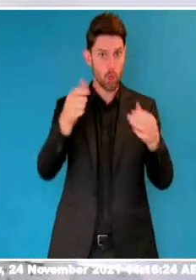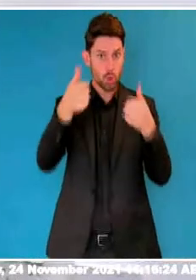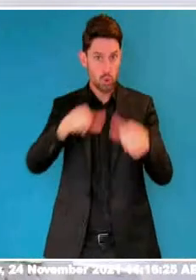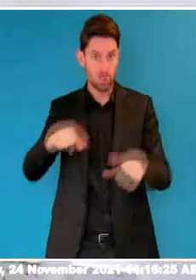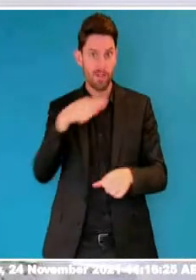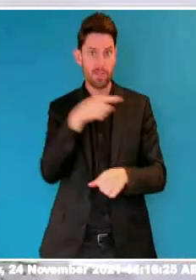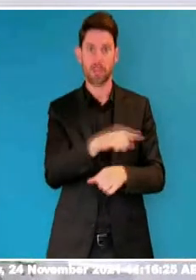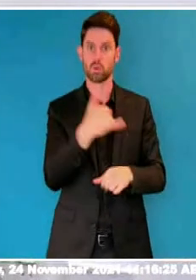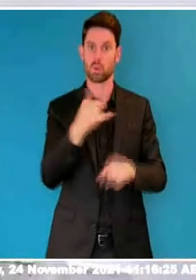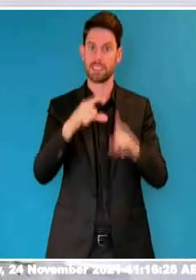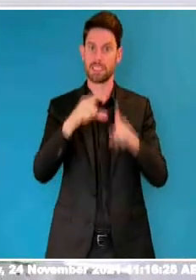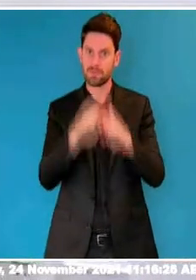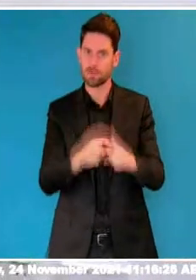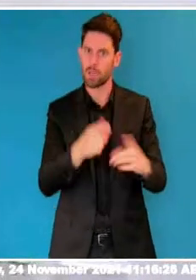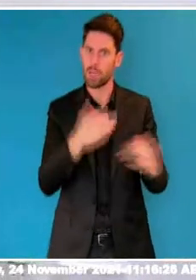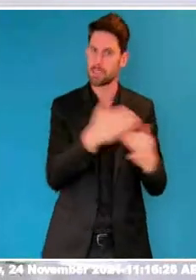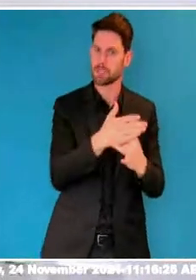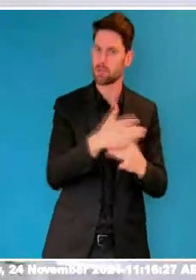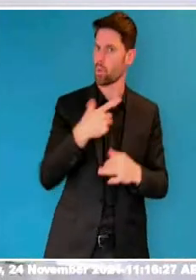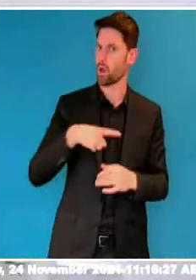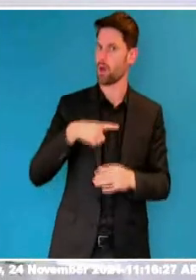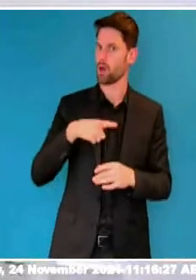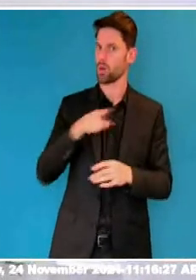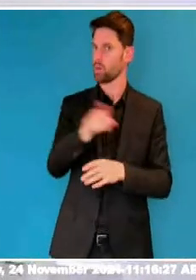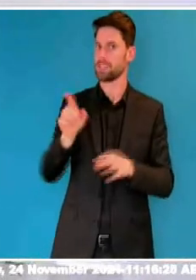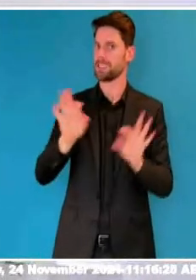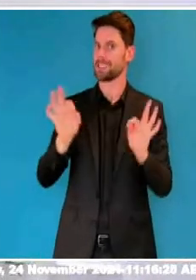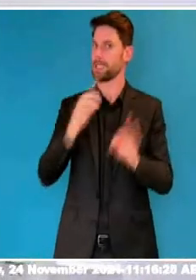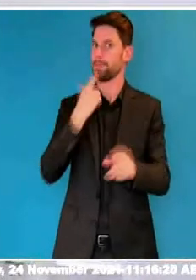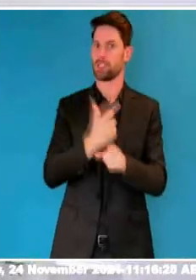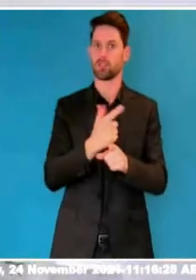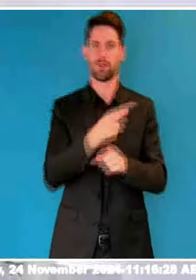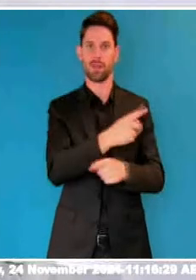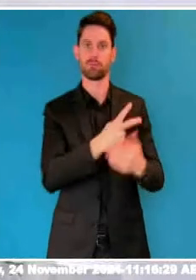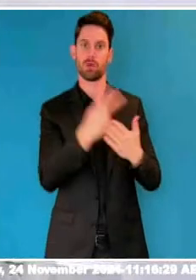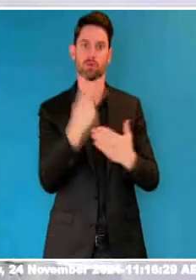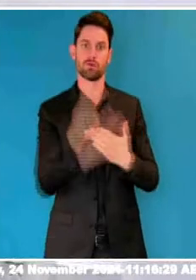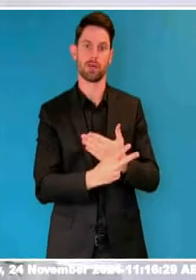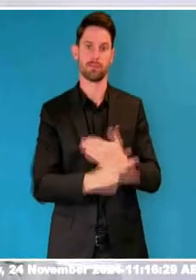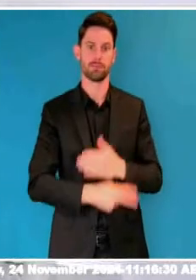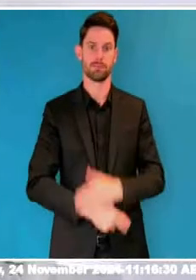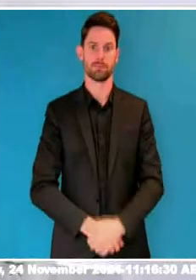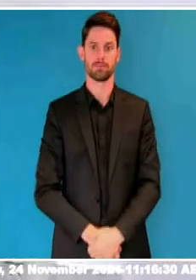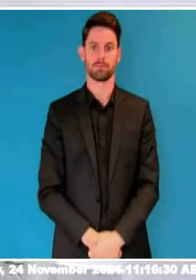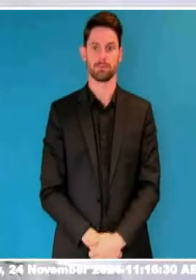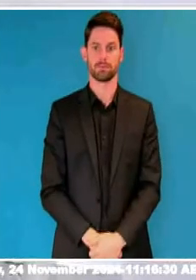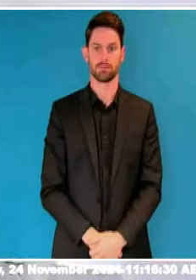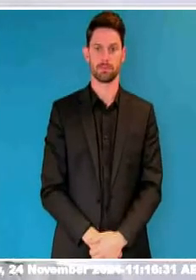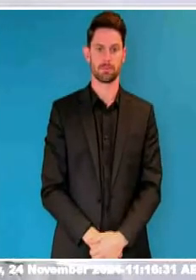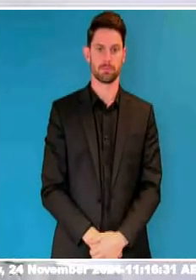MS MARSHALL: